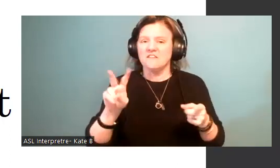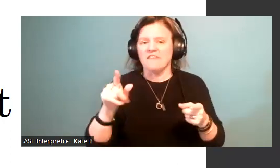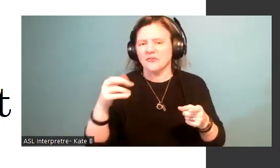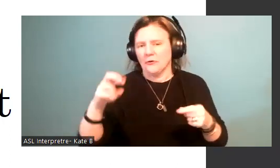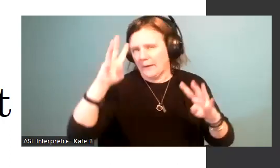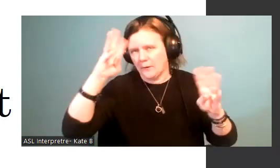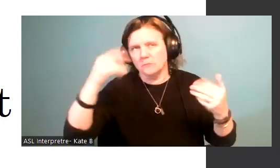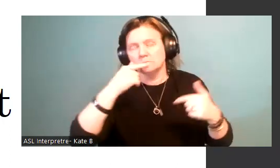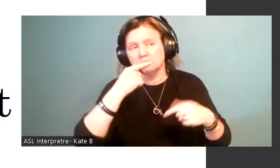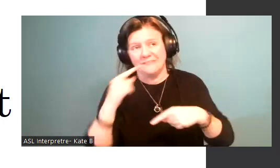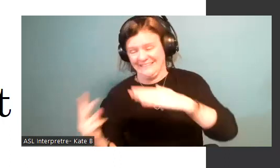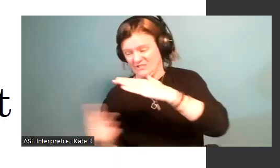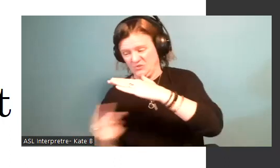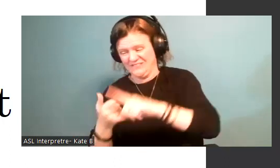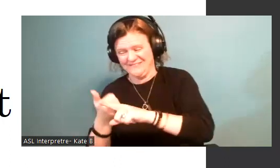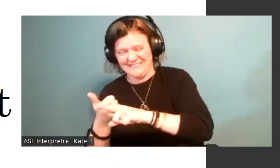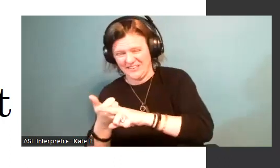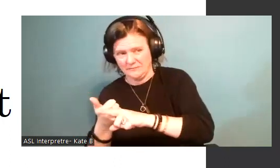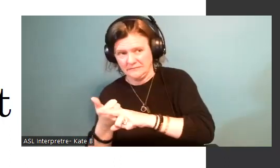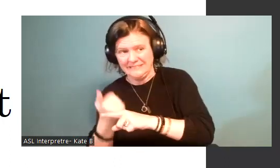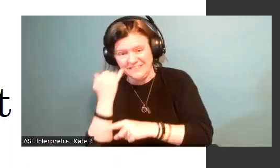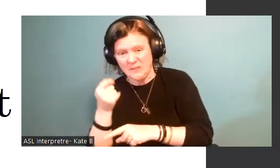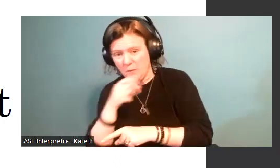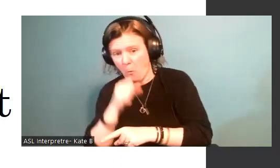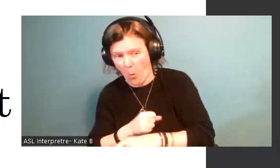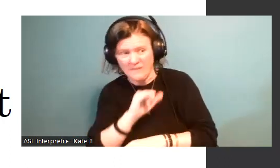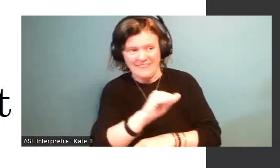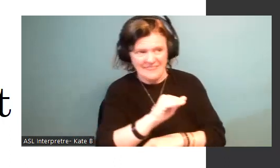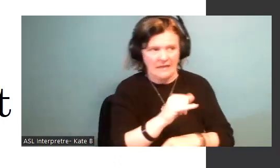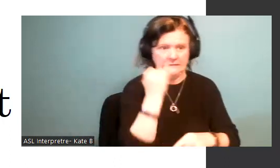IMG, determine if that is something supposed to